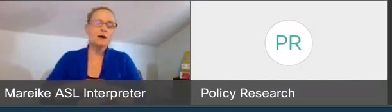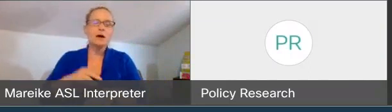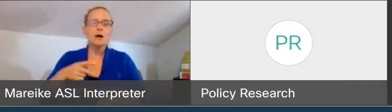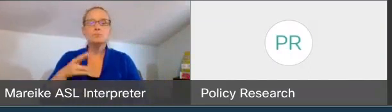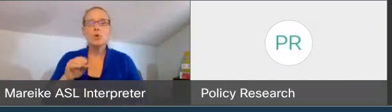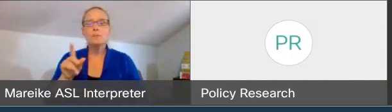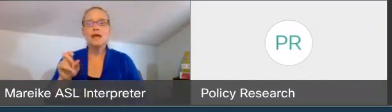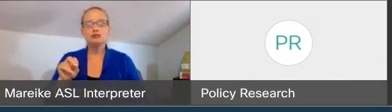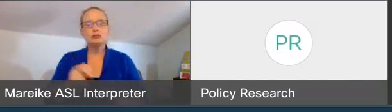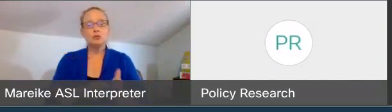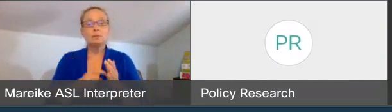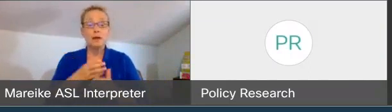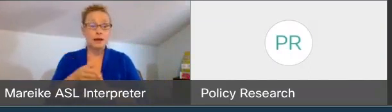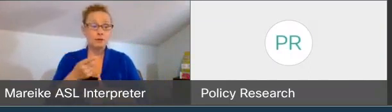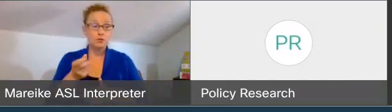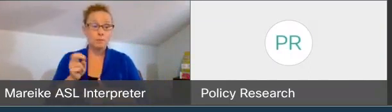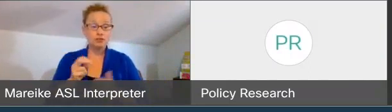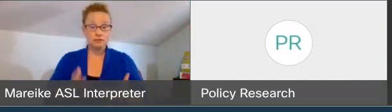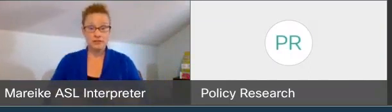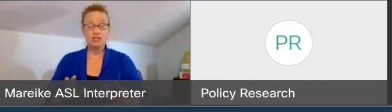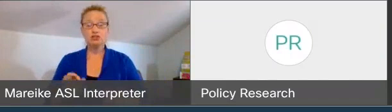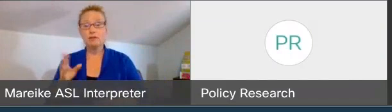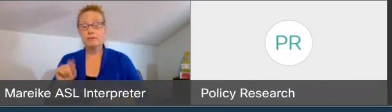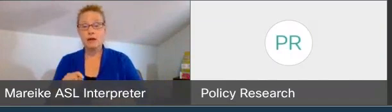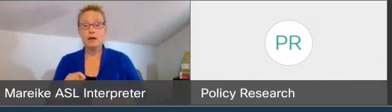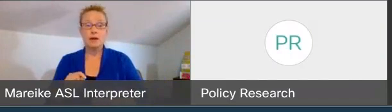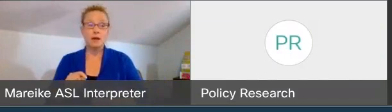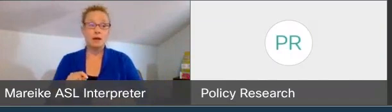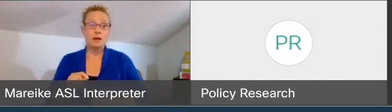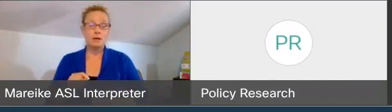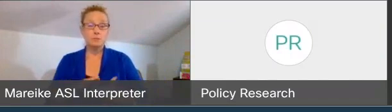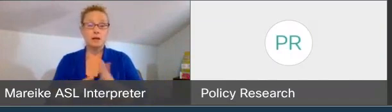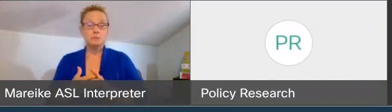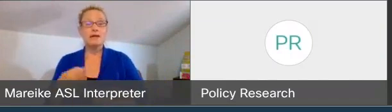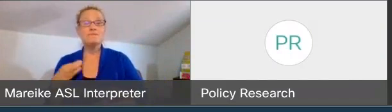once probation ends and the FACT then all of a sudden becomes voluntary. We see some folks